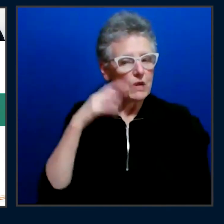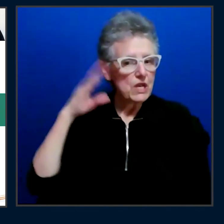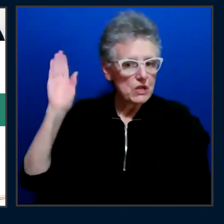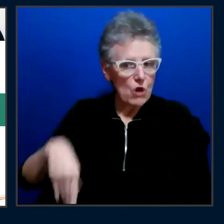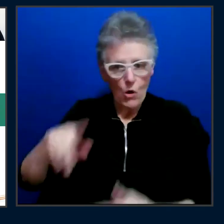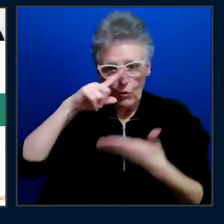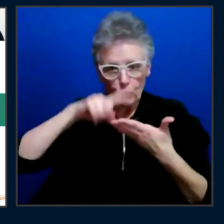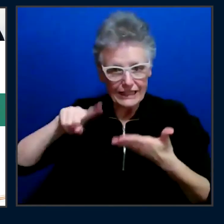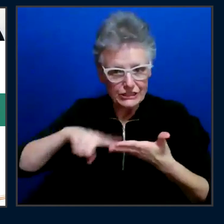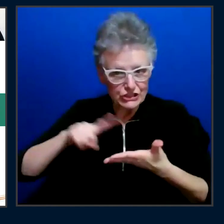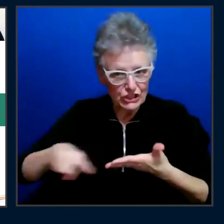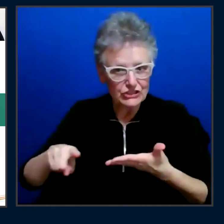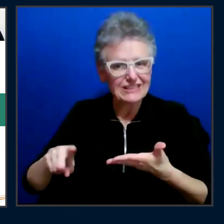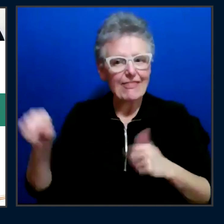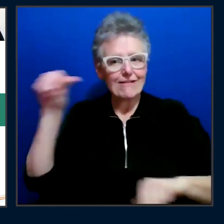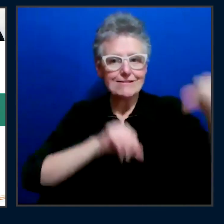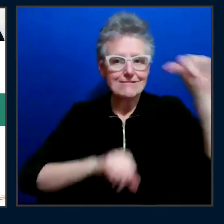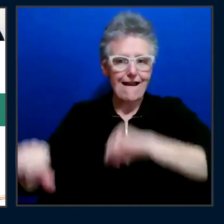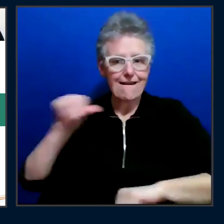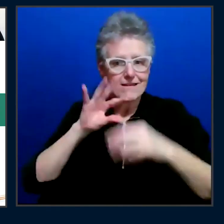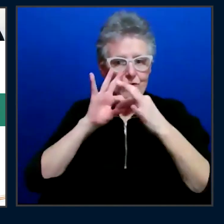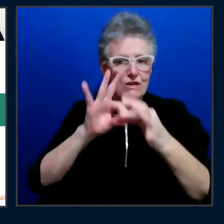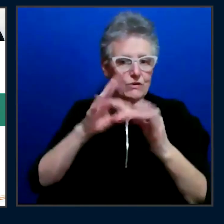We know that the research and the science of reading